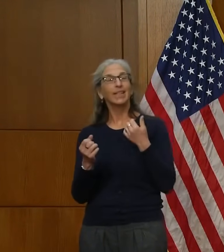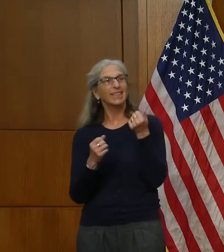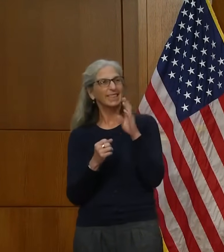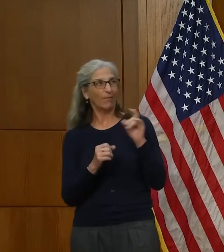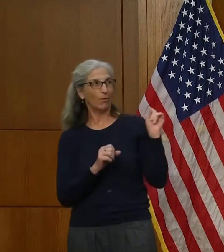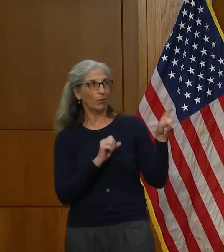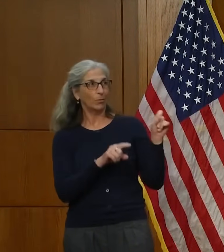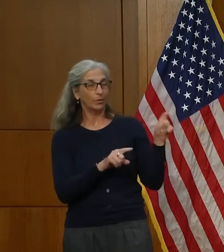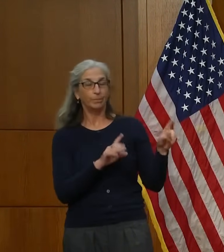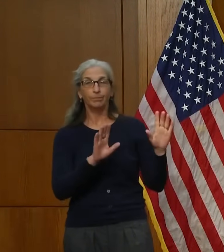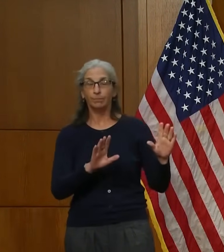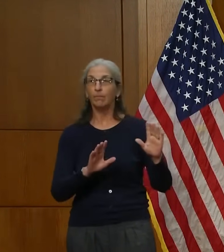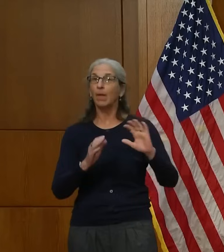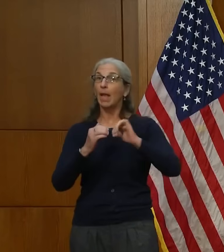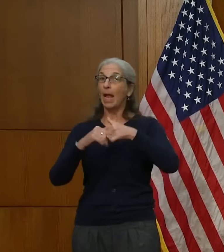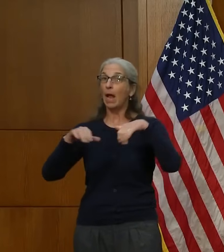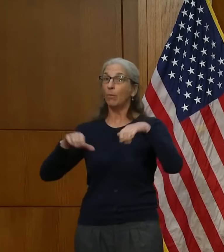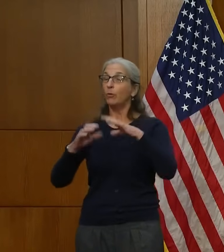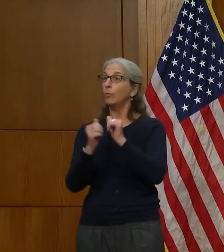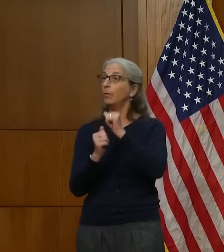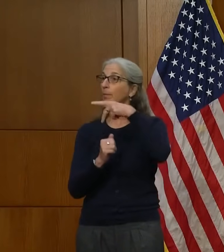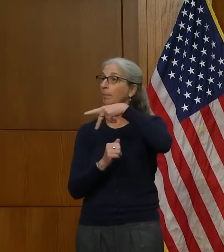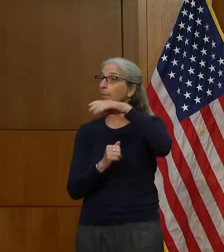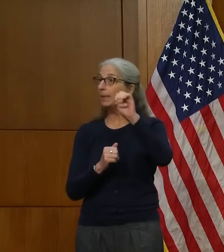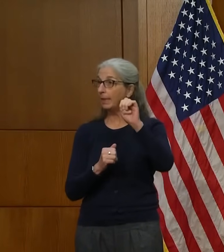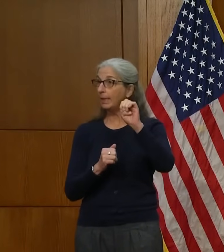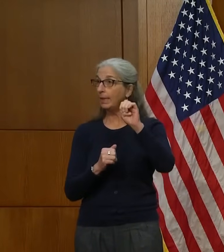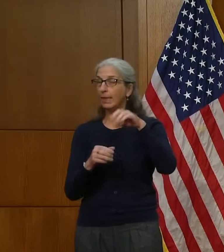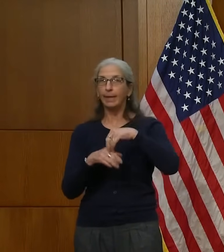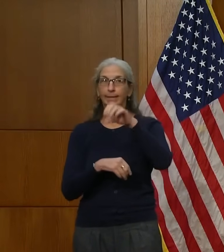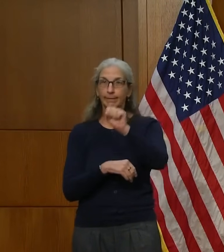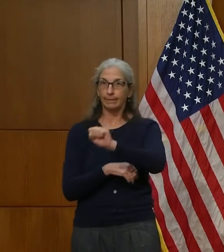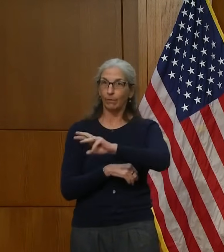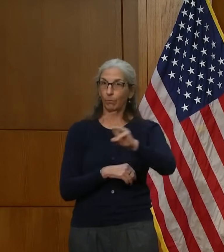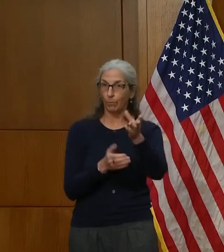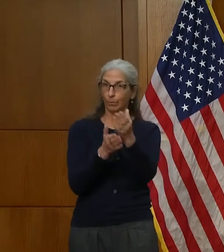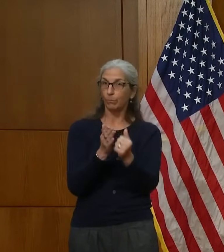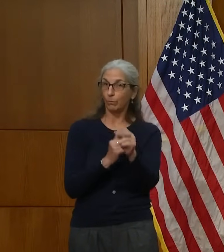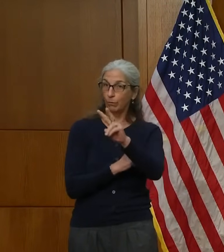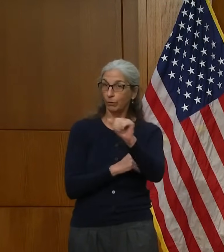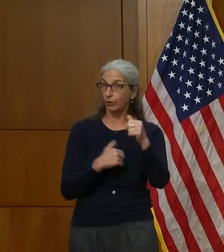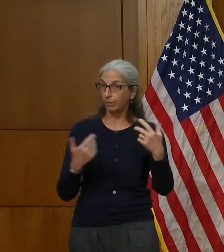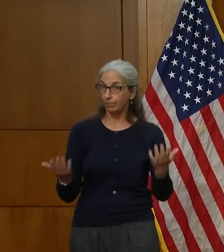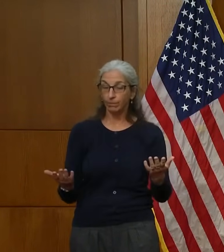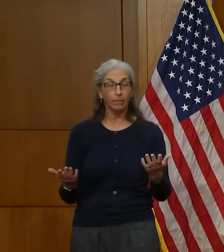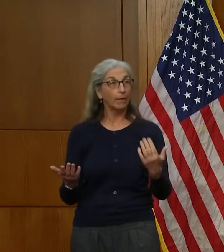AFTERNOON. HOW YOU DOING? UM. A COUPLE QUESTIONS ONE. HOW ARE